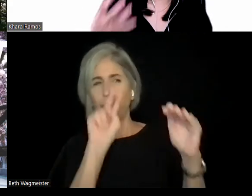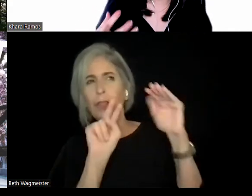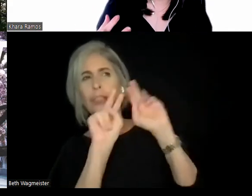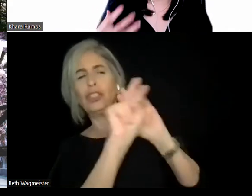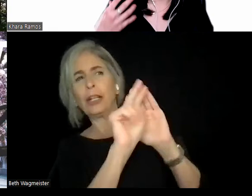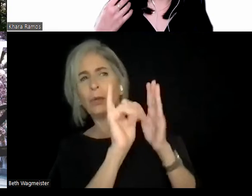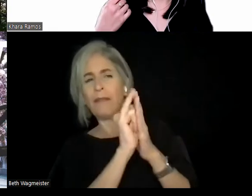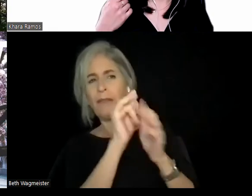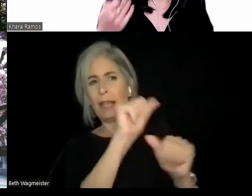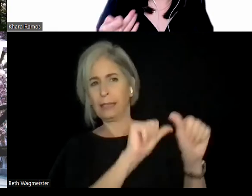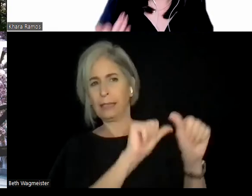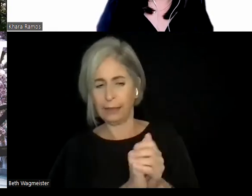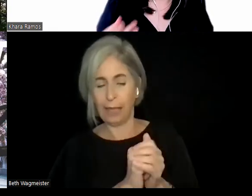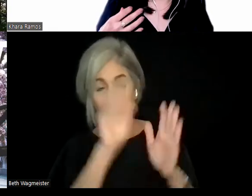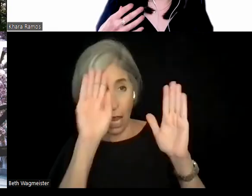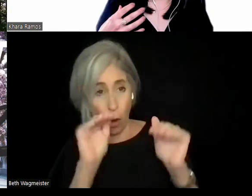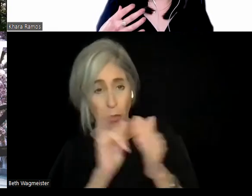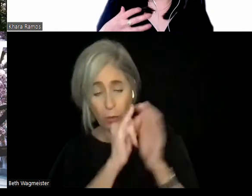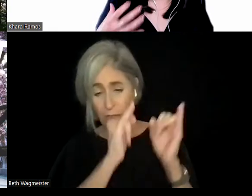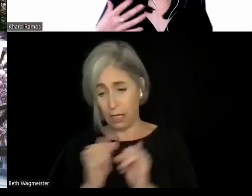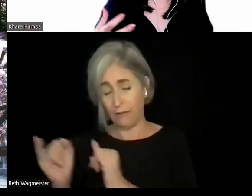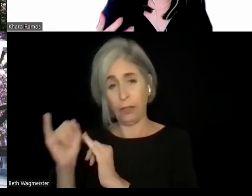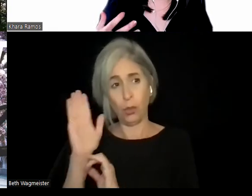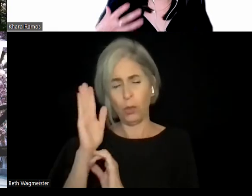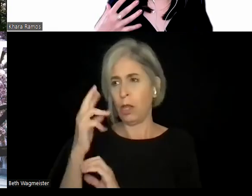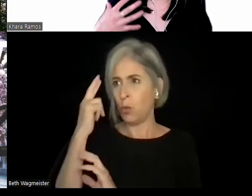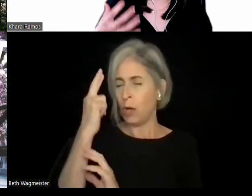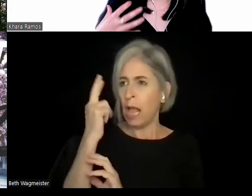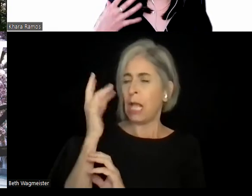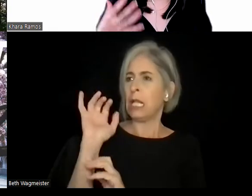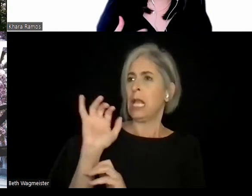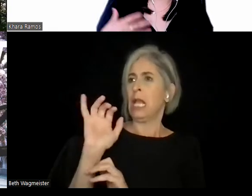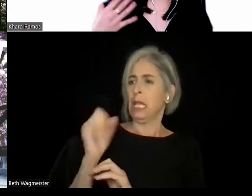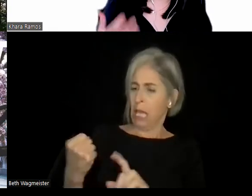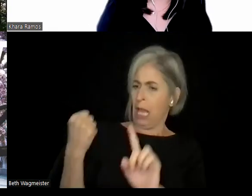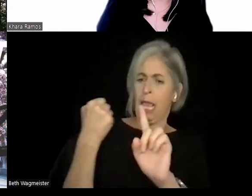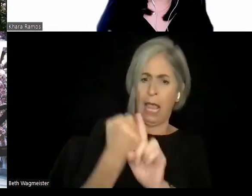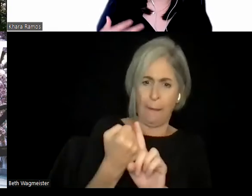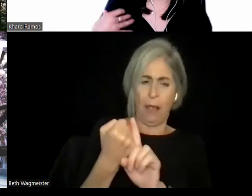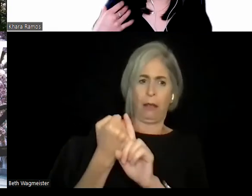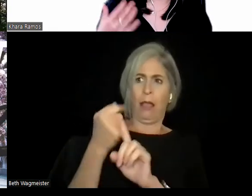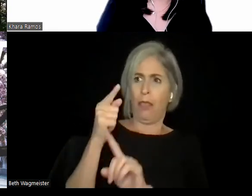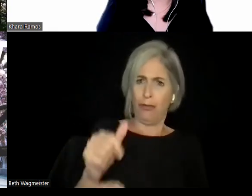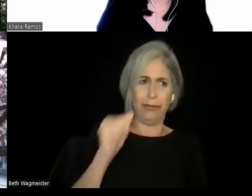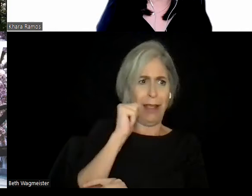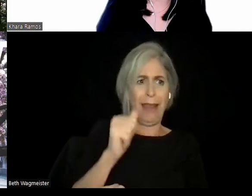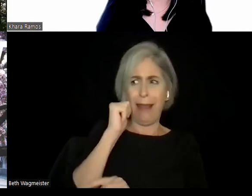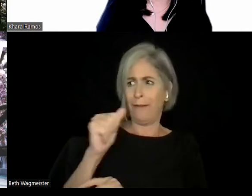position to absolutely shape the trajectory of that science . I always would hope that those